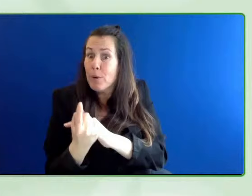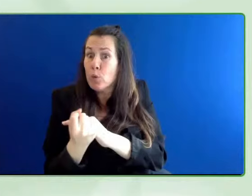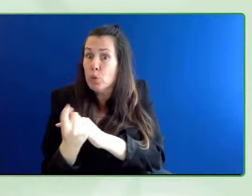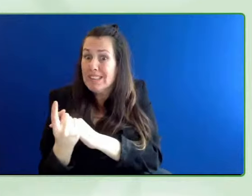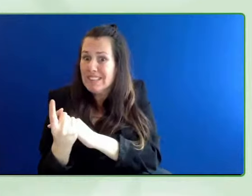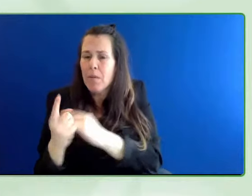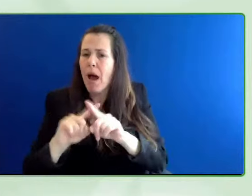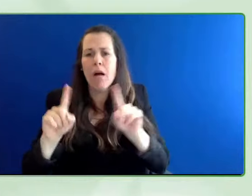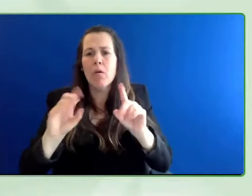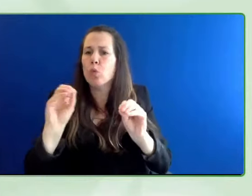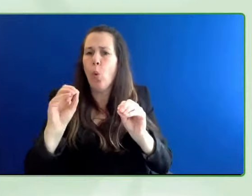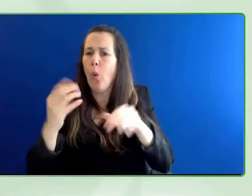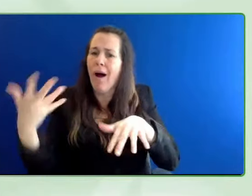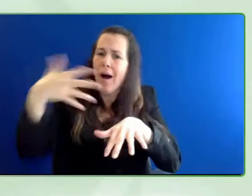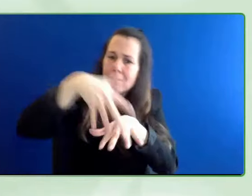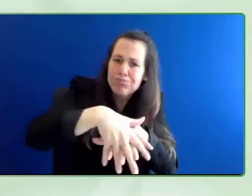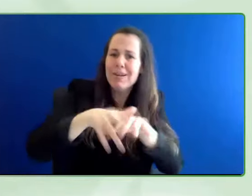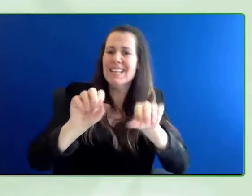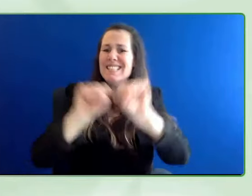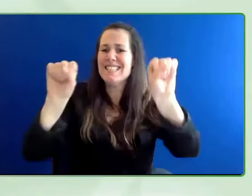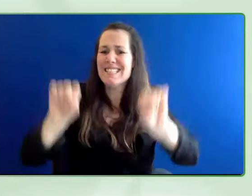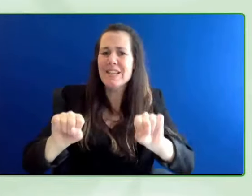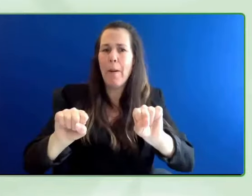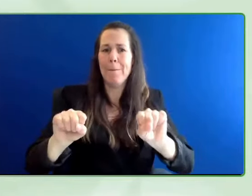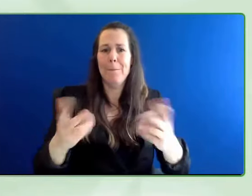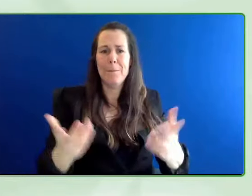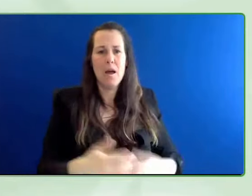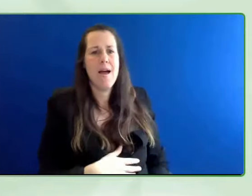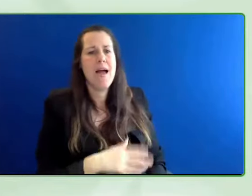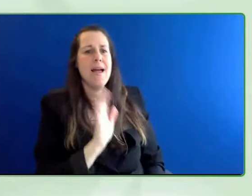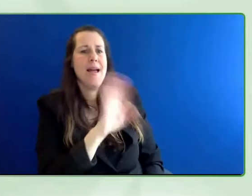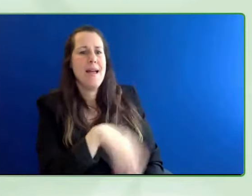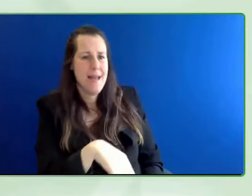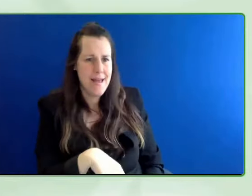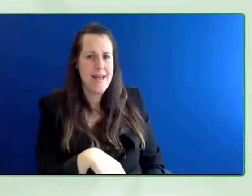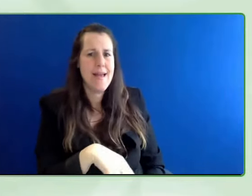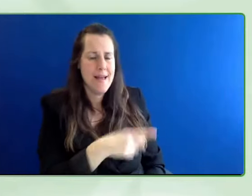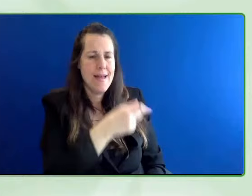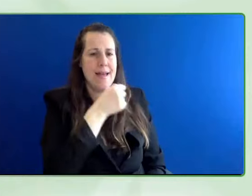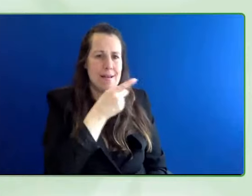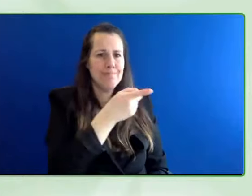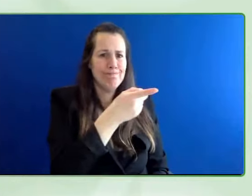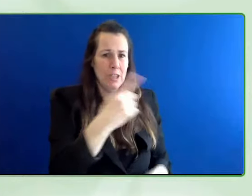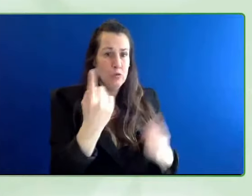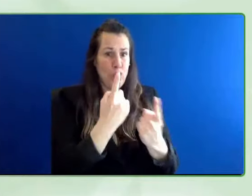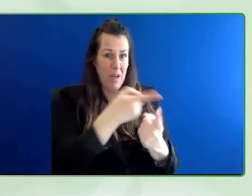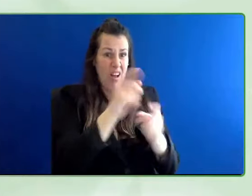What you think in organisations like yours and its members, what kind of things should